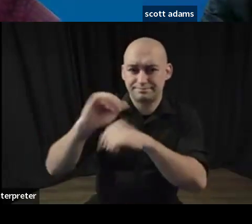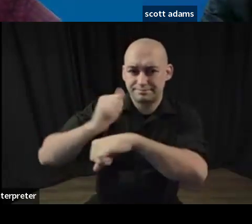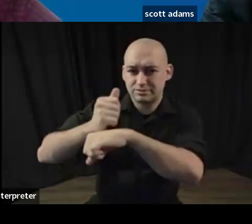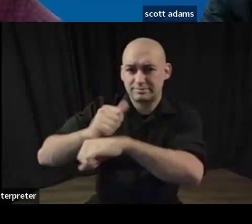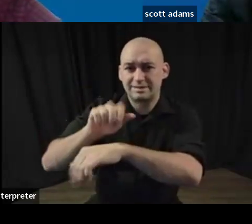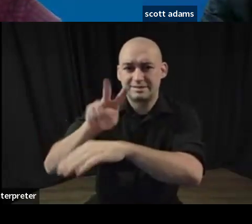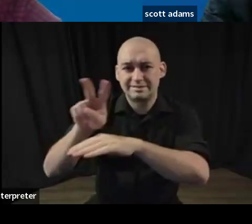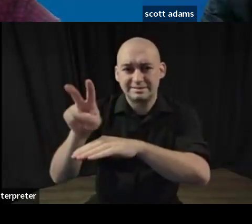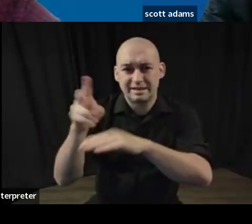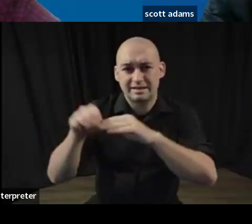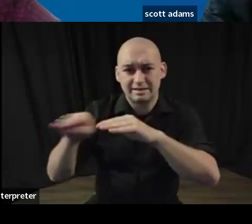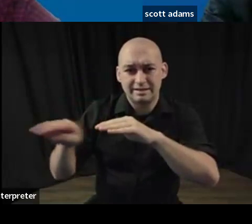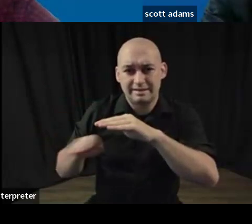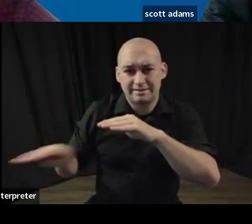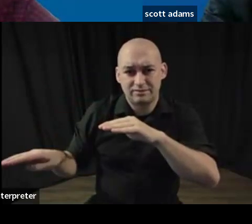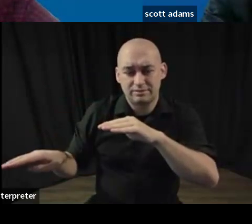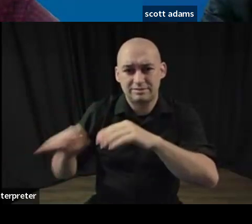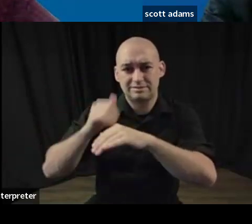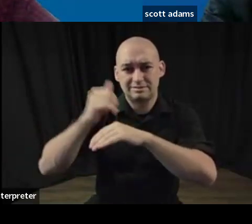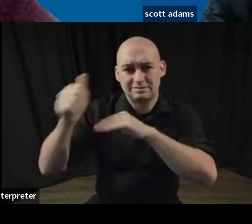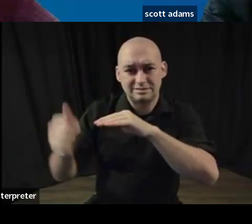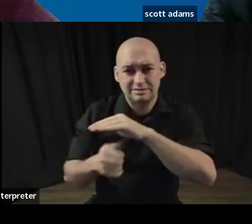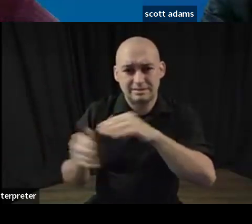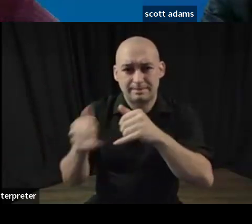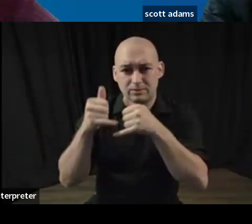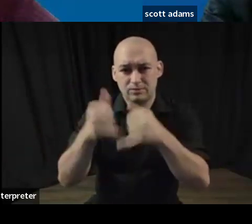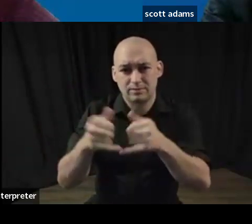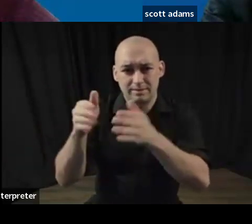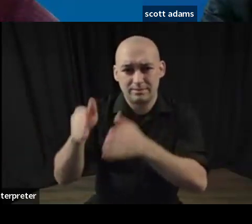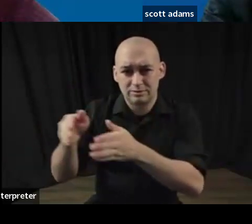this 3rd party be considered a contractor, a partner, or a second-tier subgrantee,